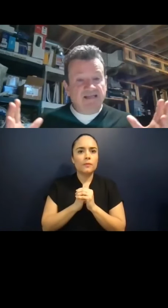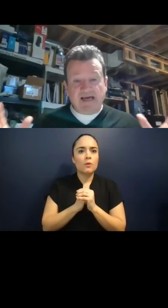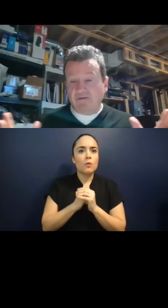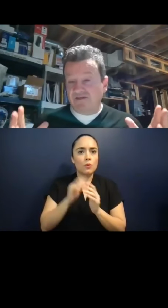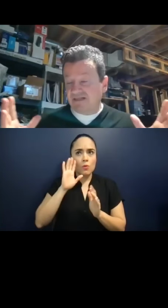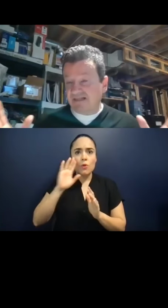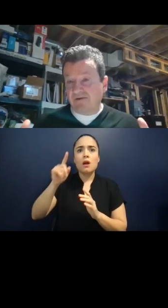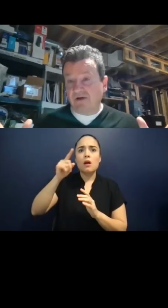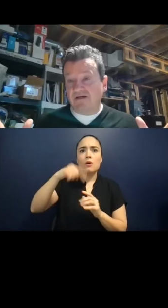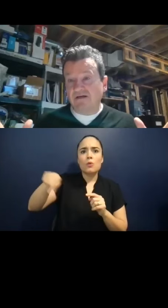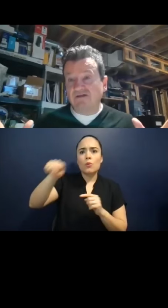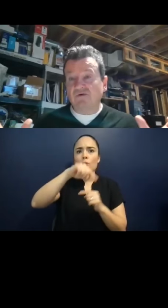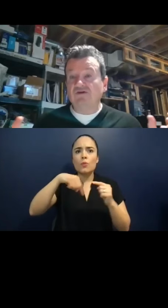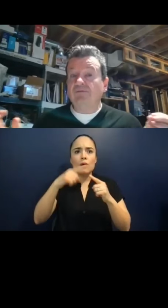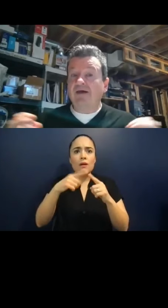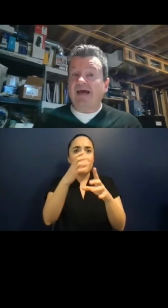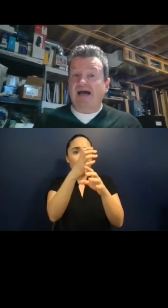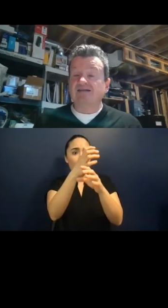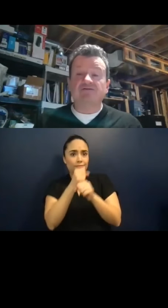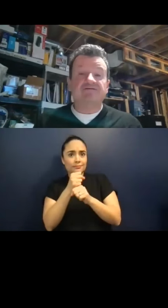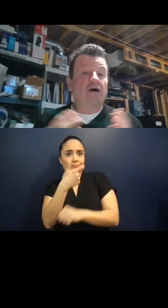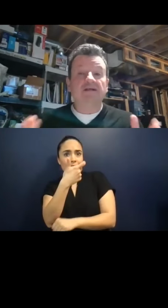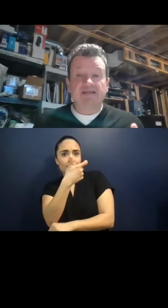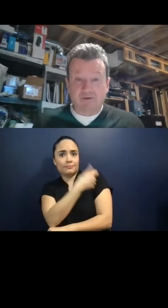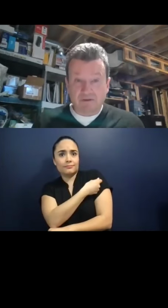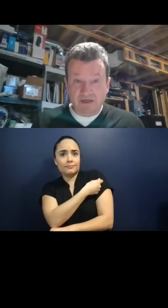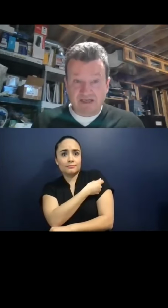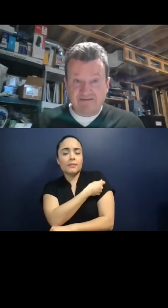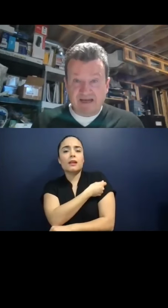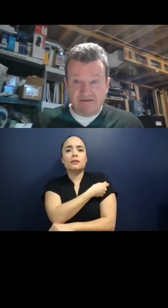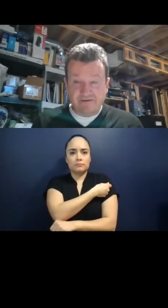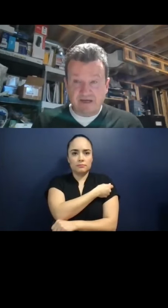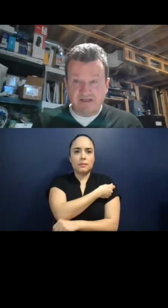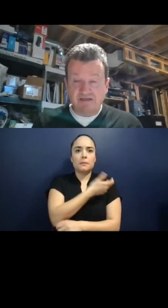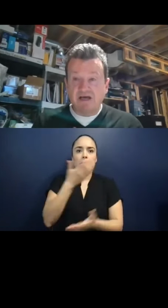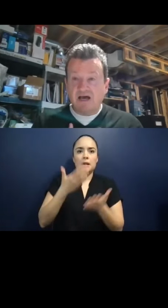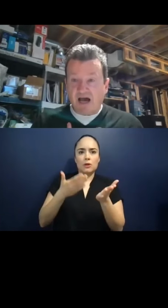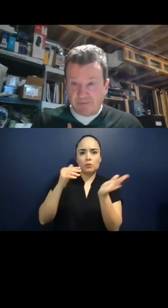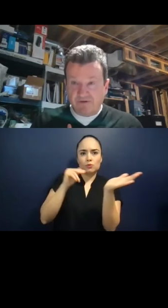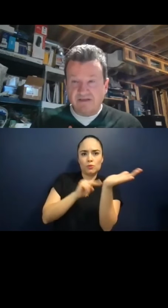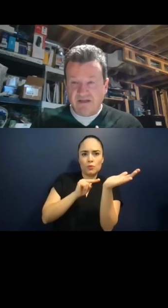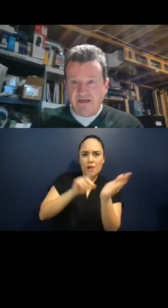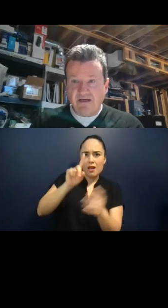There are some socio- demographic data